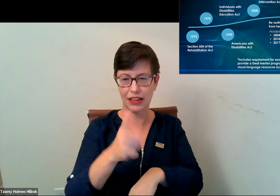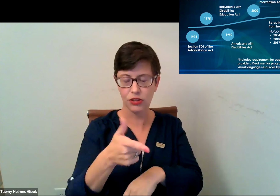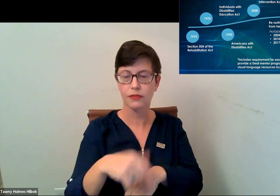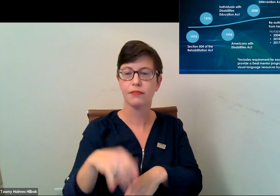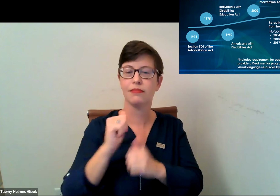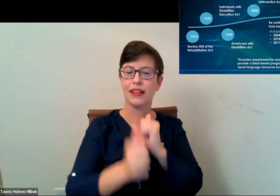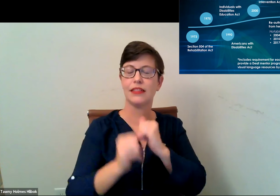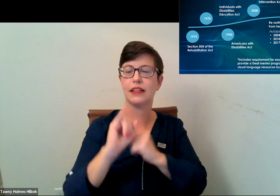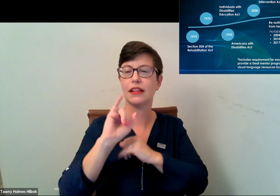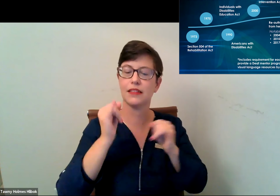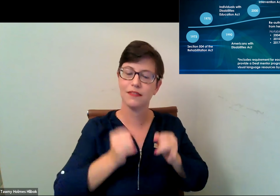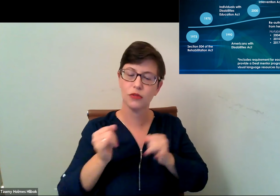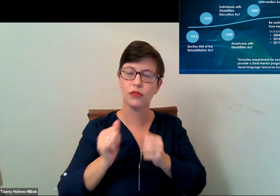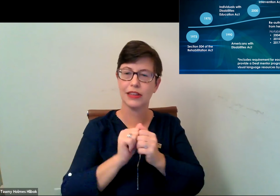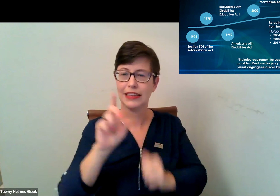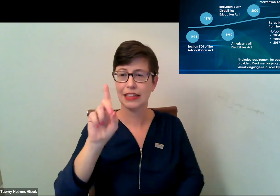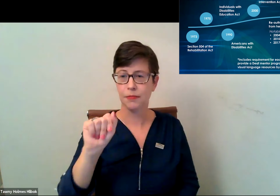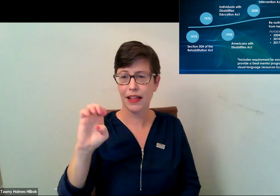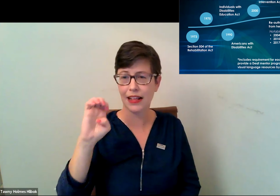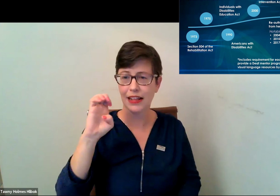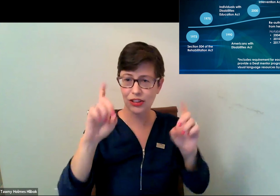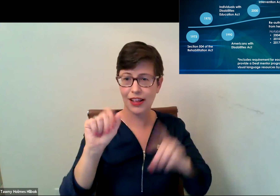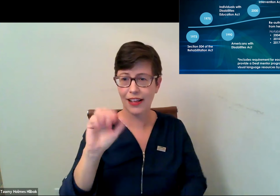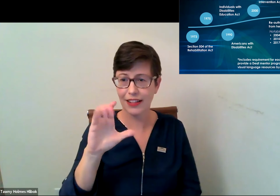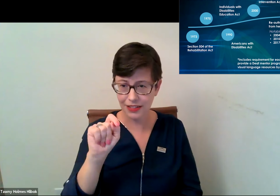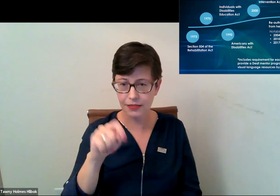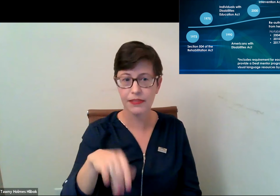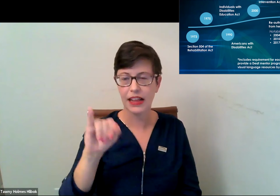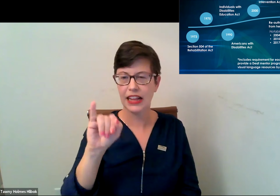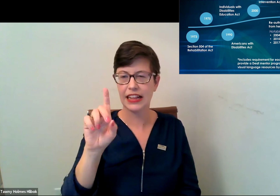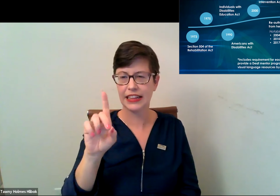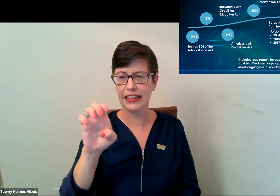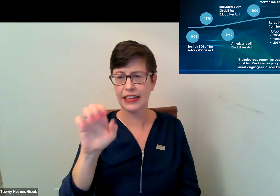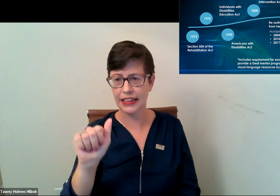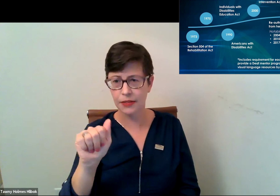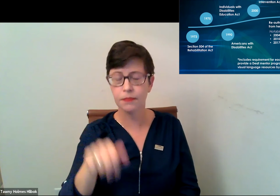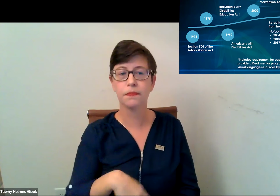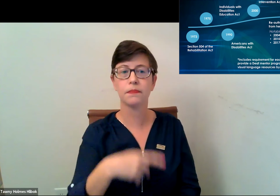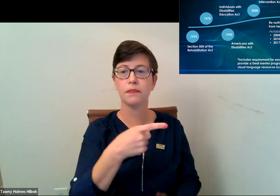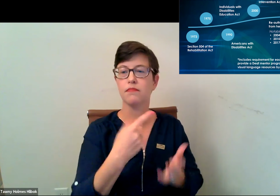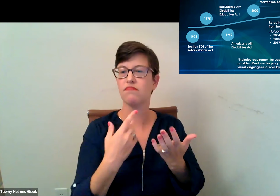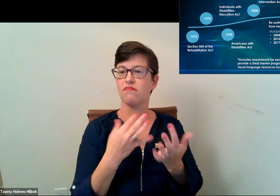then the 1975 two years later, the individuals with disabilities Education Act or IDA was passed.